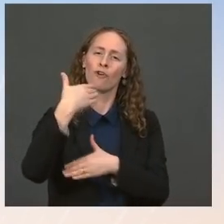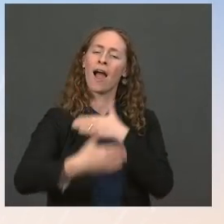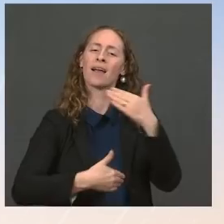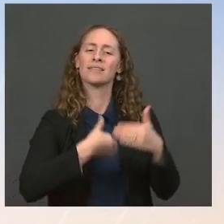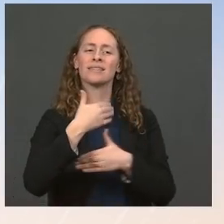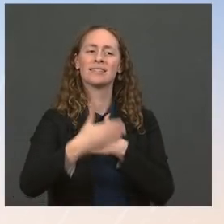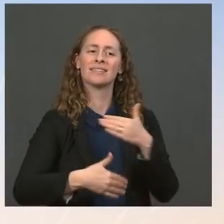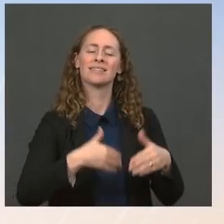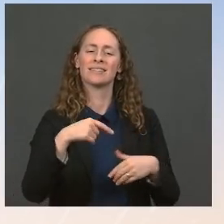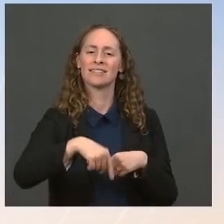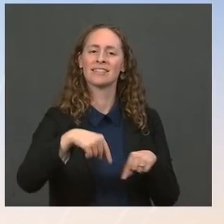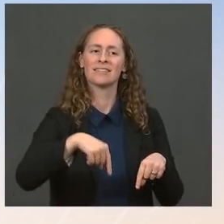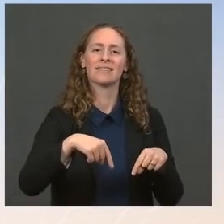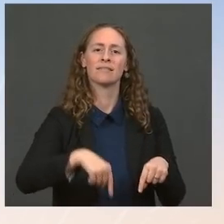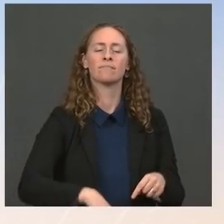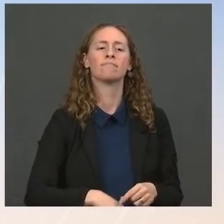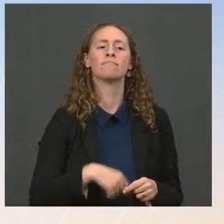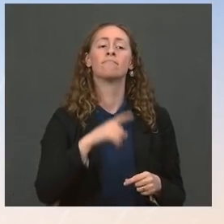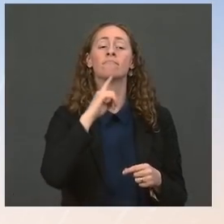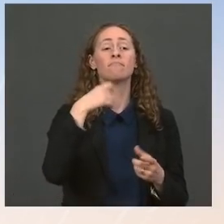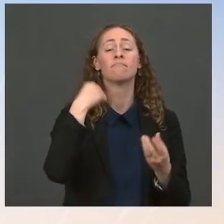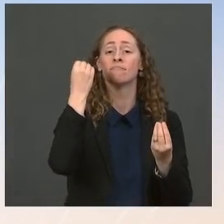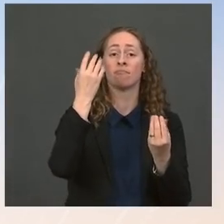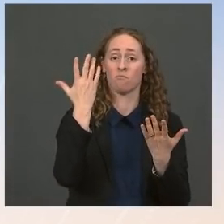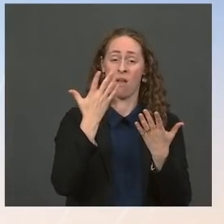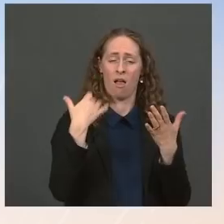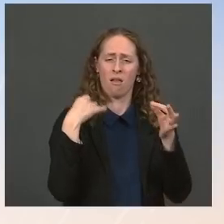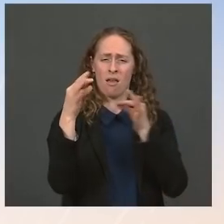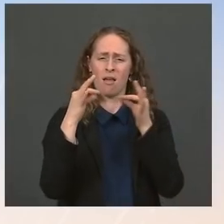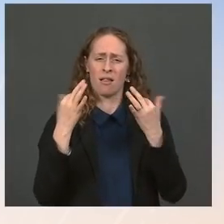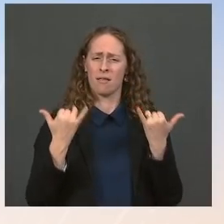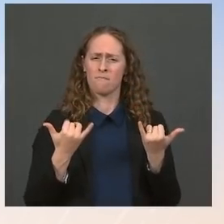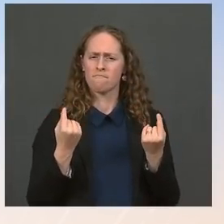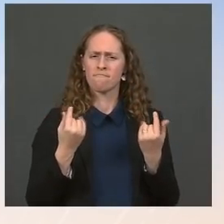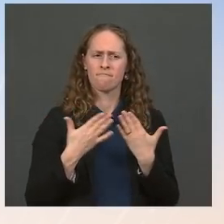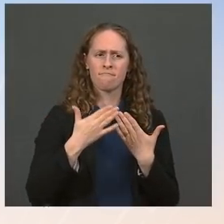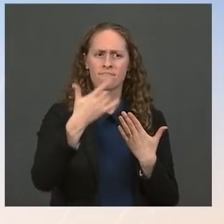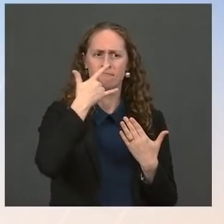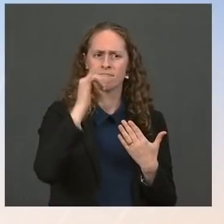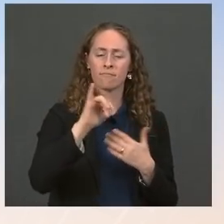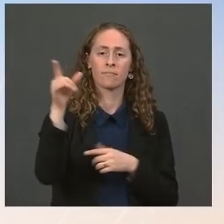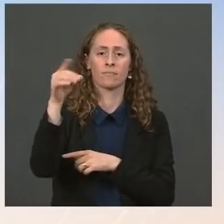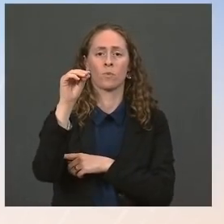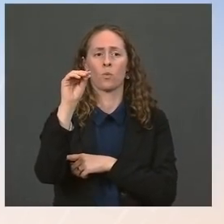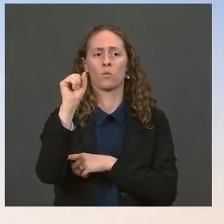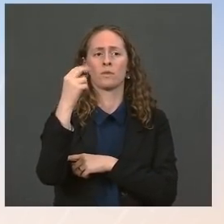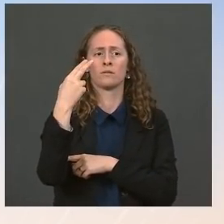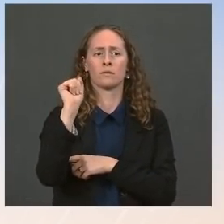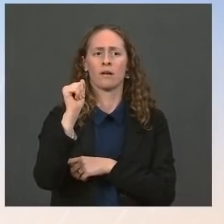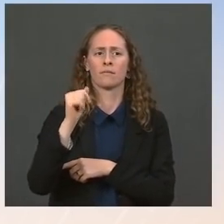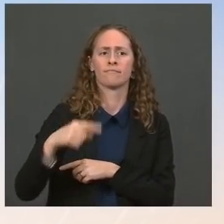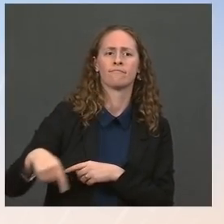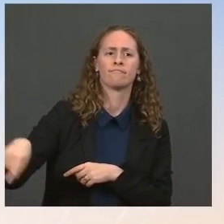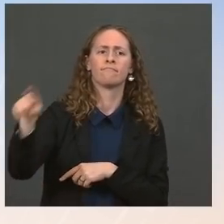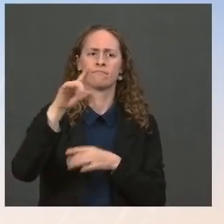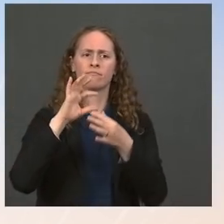But what's happened right now is OSHA -- Occupational Safety and Health Administration --